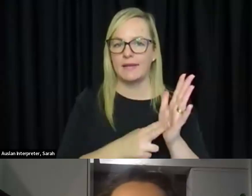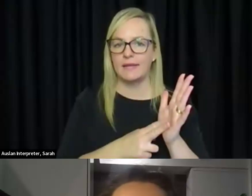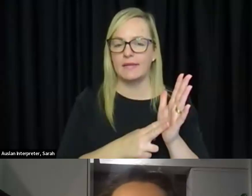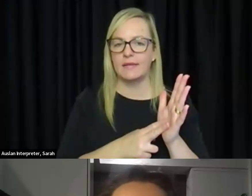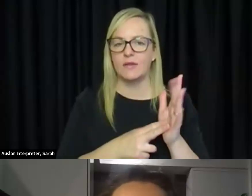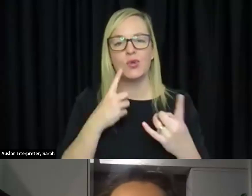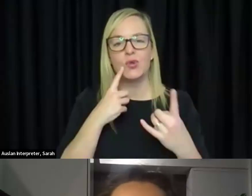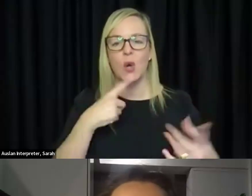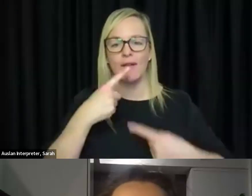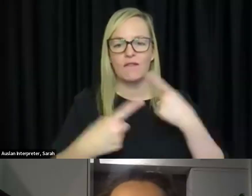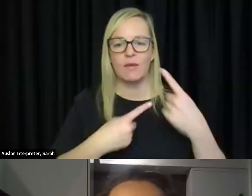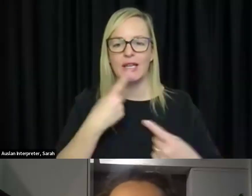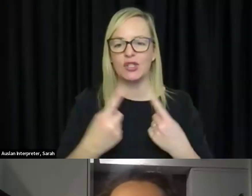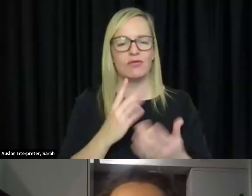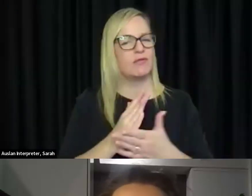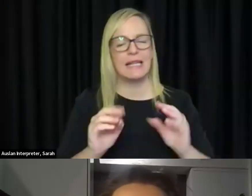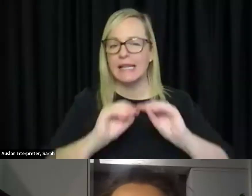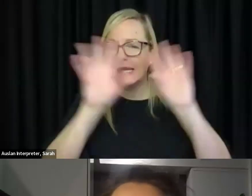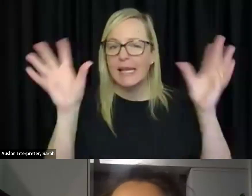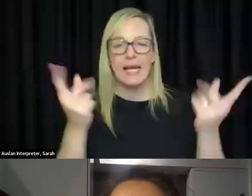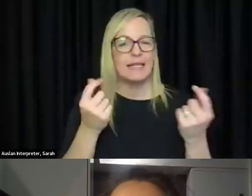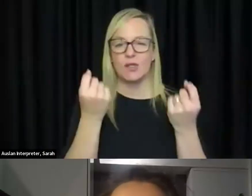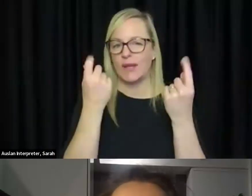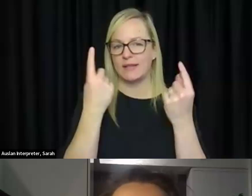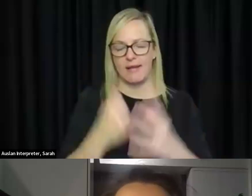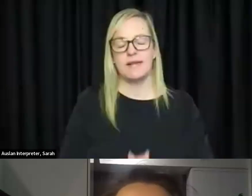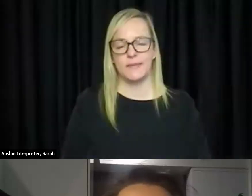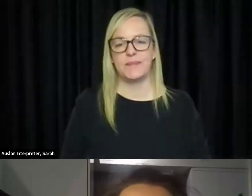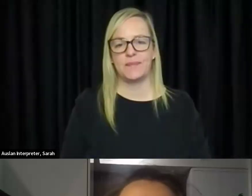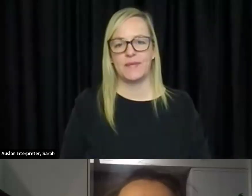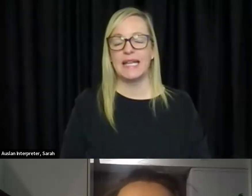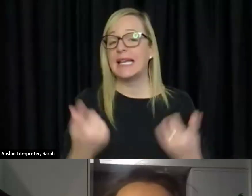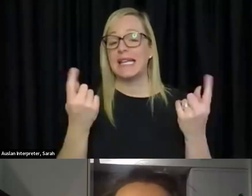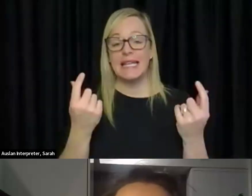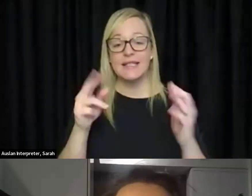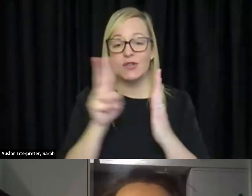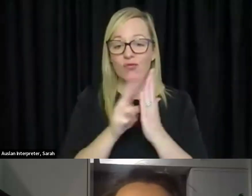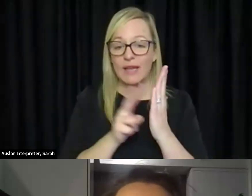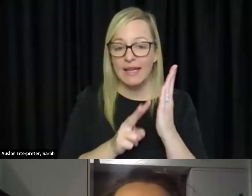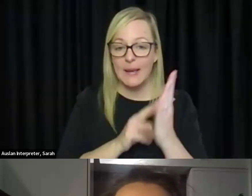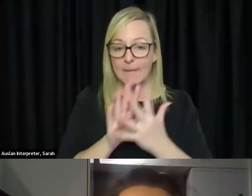information in a way that's really clear and easy to understand. Easy read is a little bit